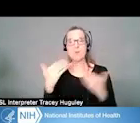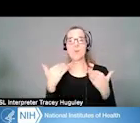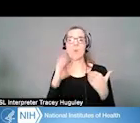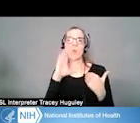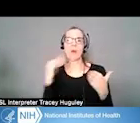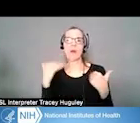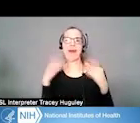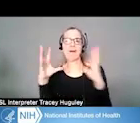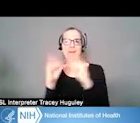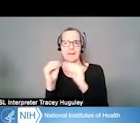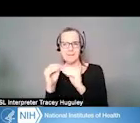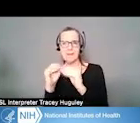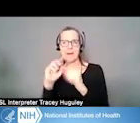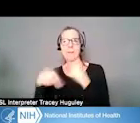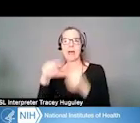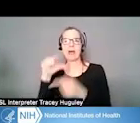and other policies tomorrow at 11.